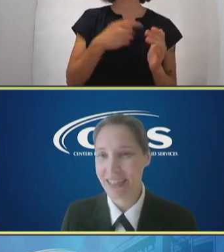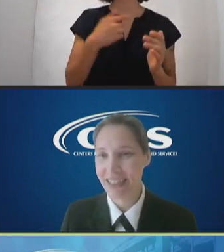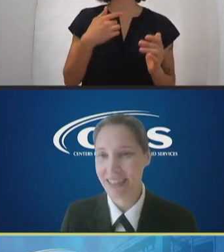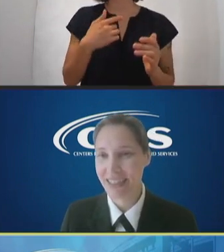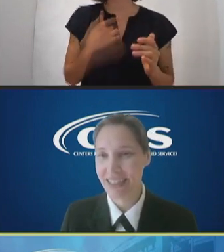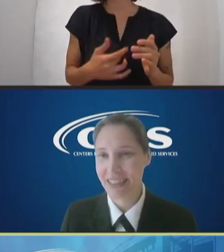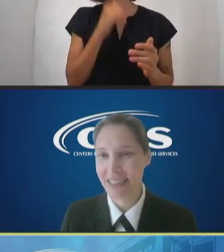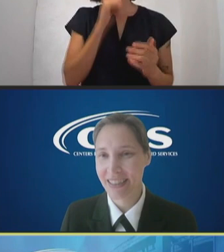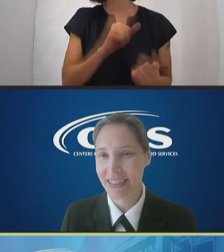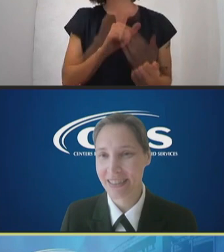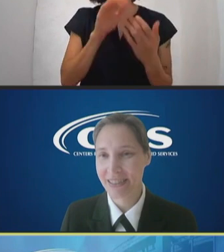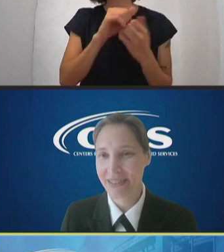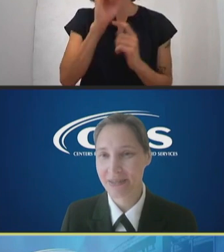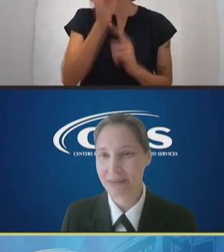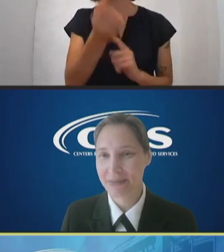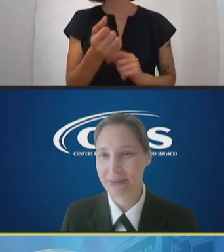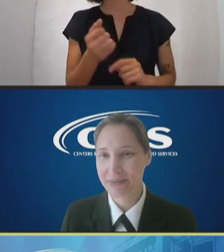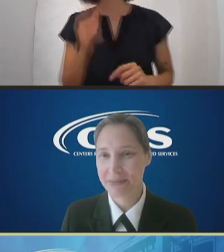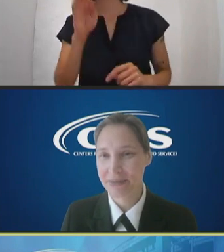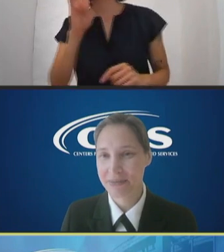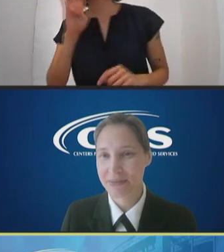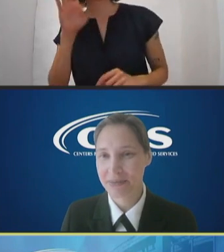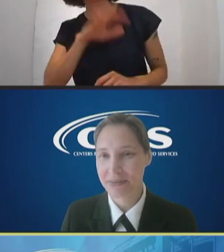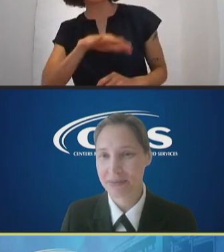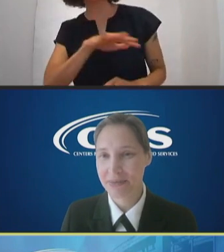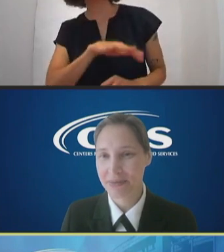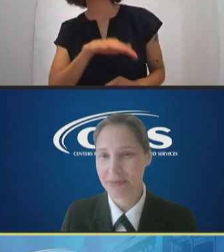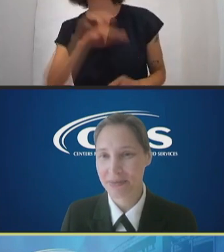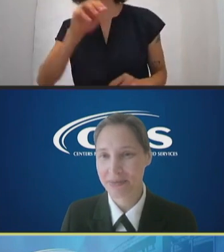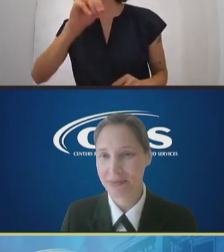Rachel Radzyner: Yeah. I mean on the B side, Medicare Advantage needs